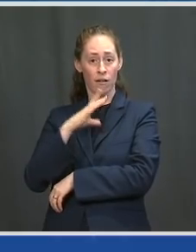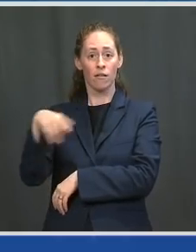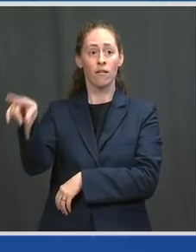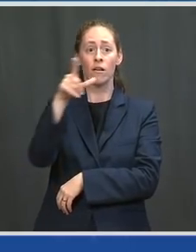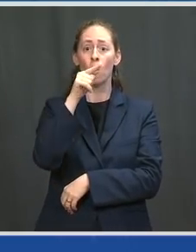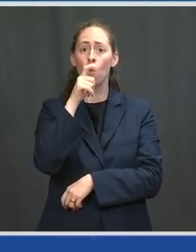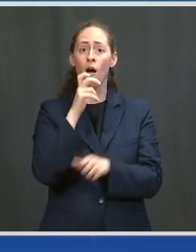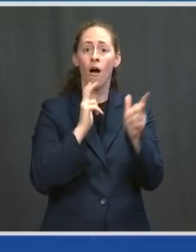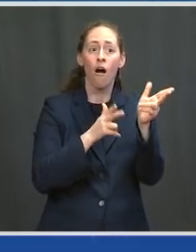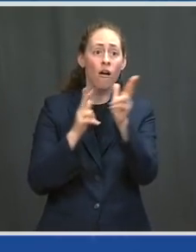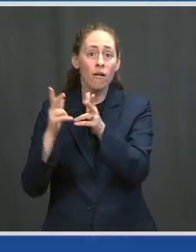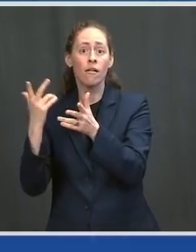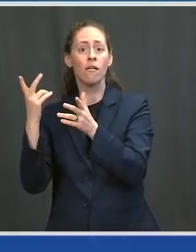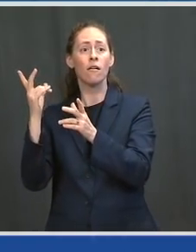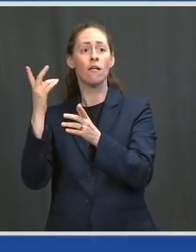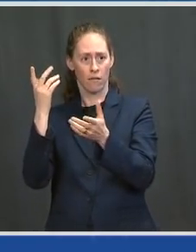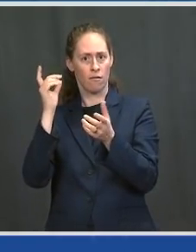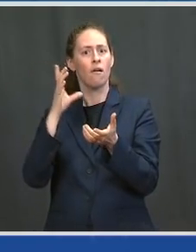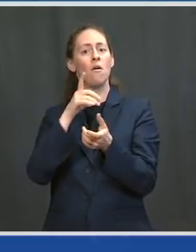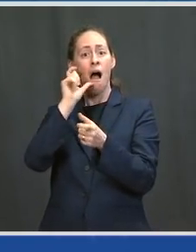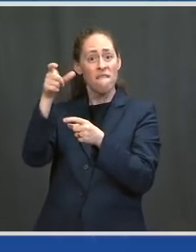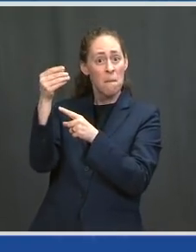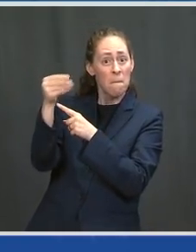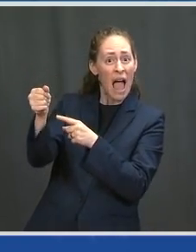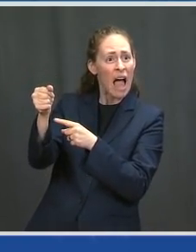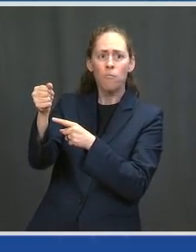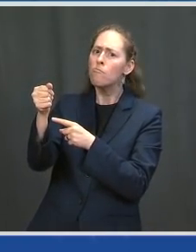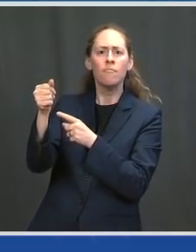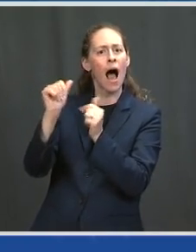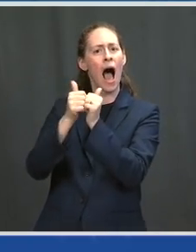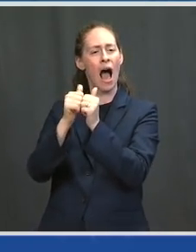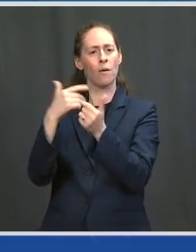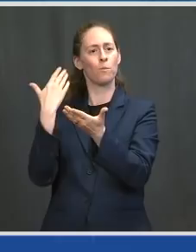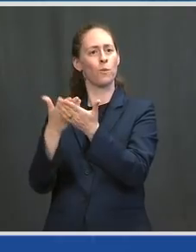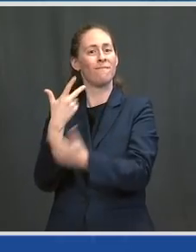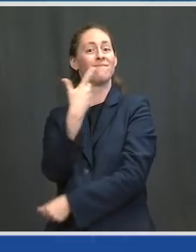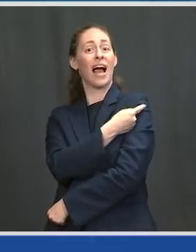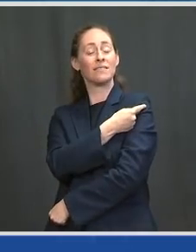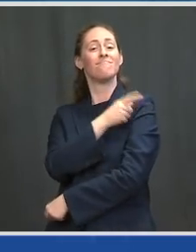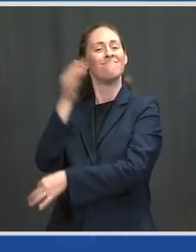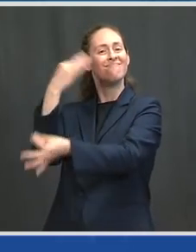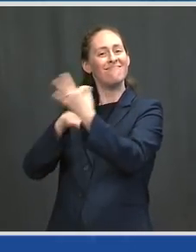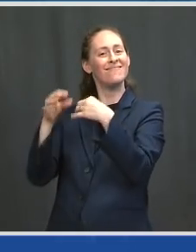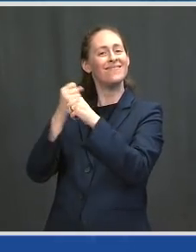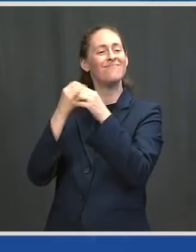you don't have to pay for it if your vaccination shot at the same time you get your license. The whole point is: